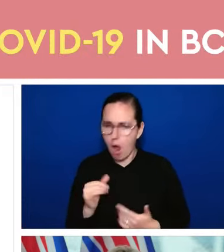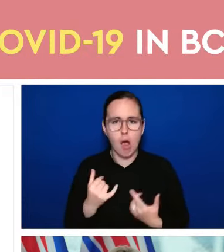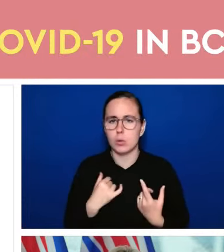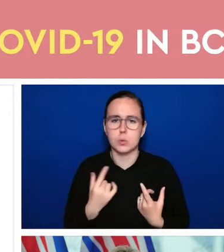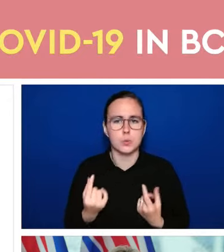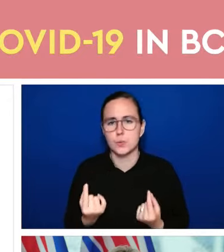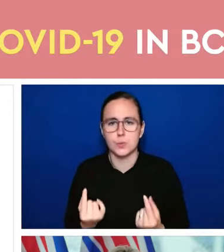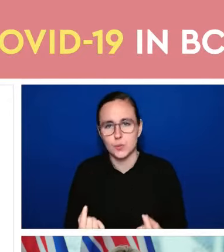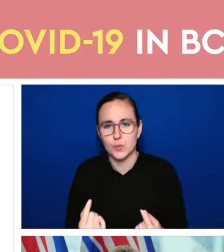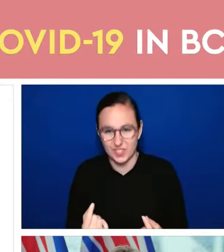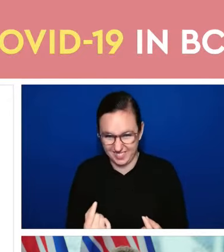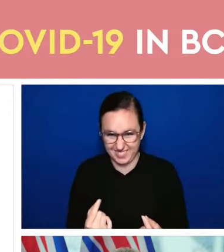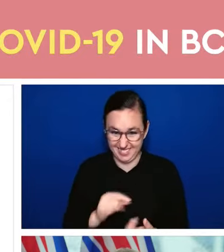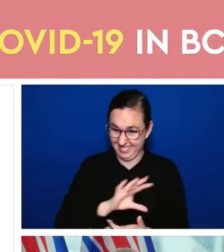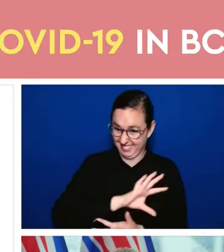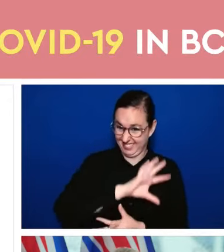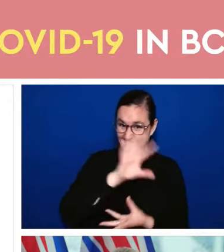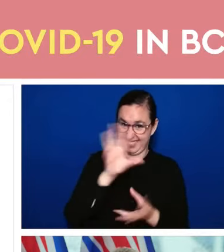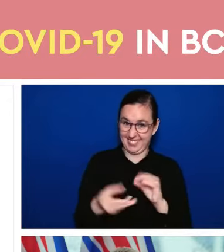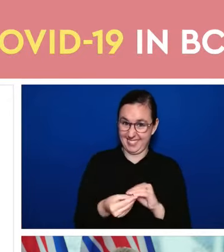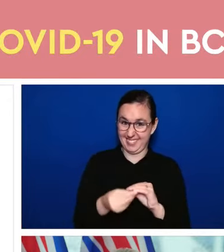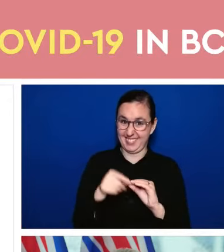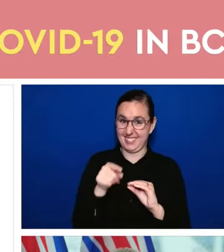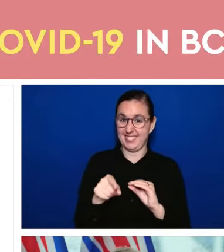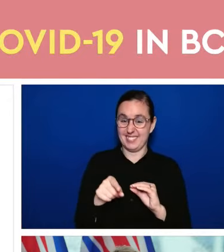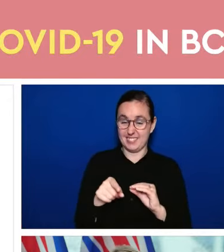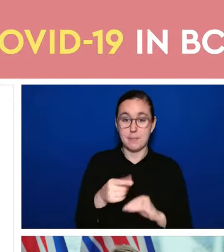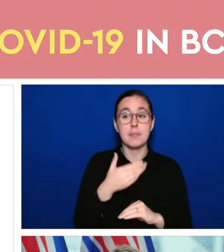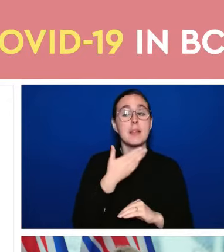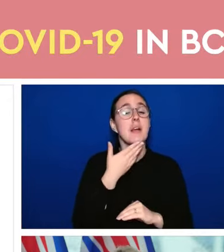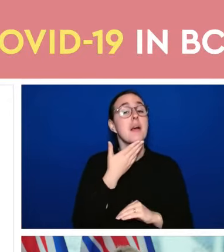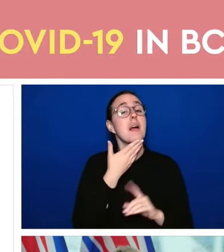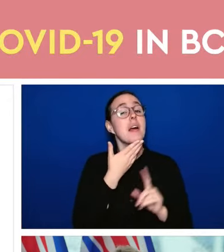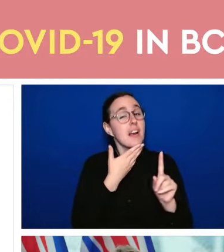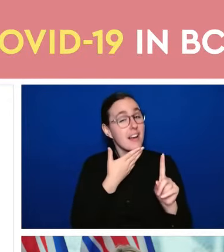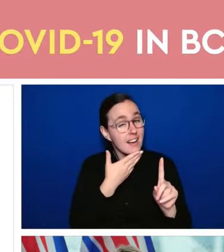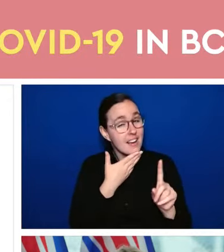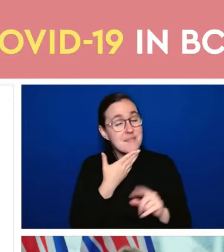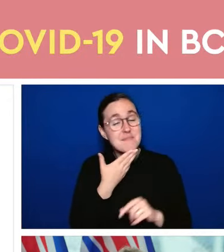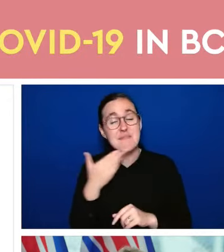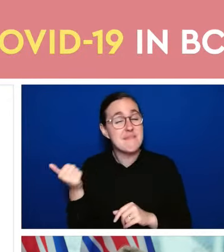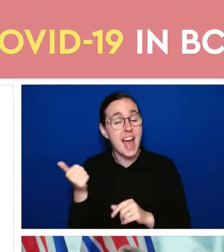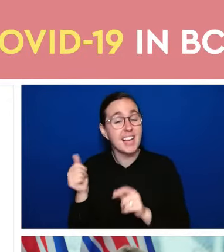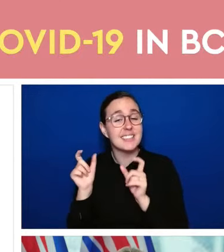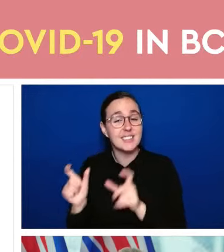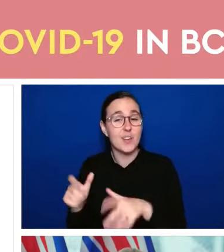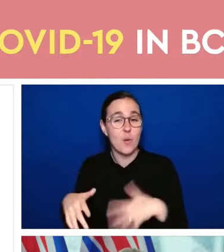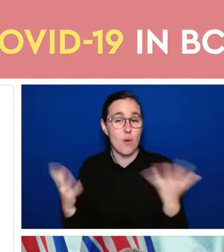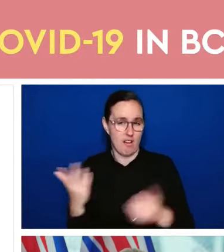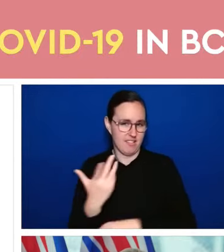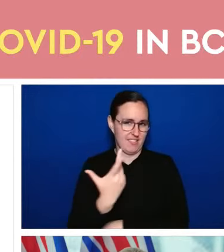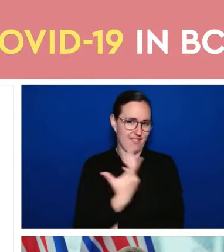vaccinated. And that's important right now. To get us through to